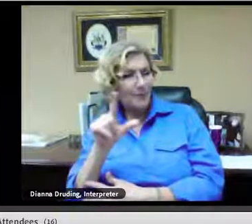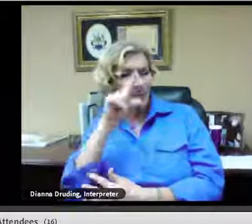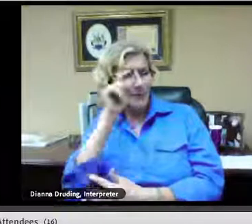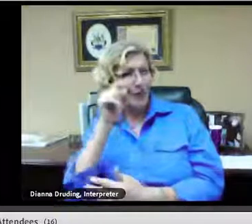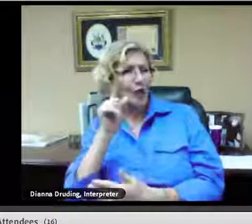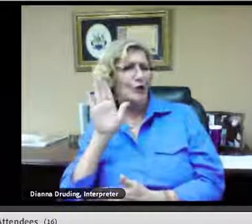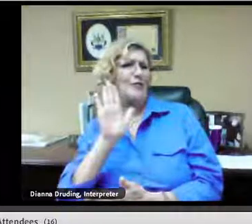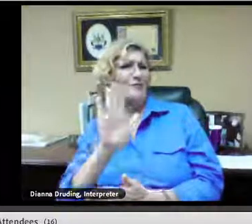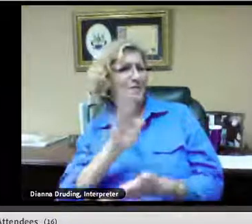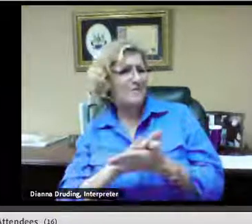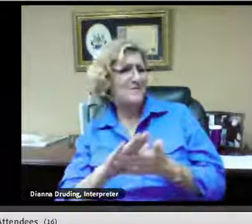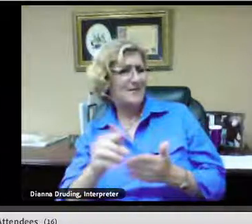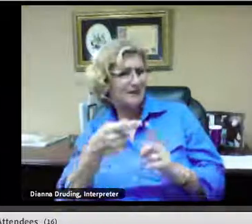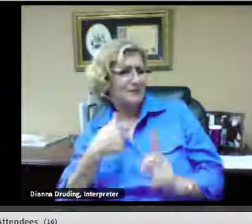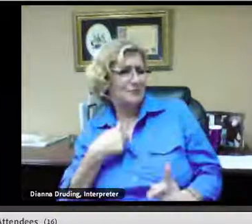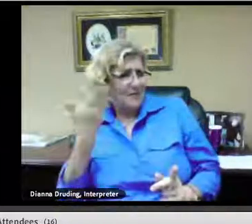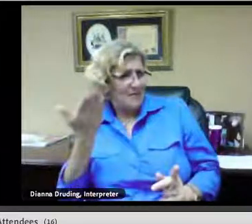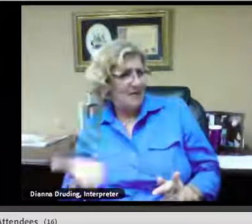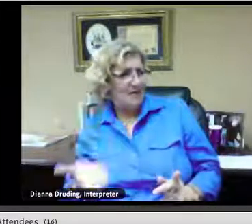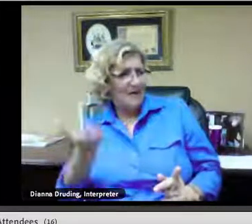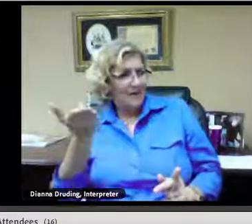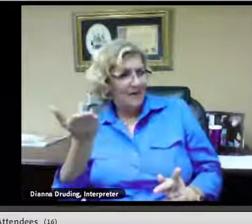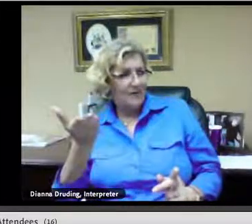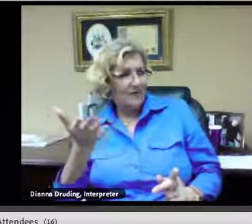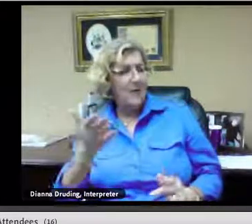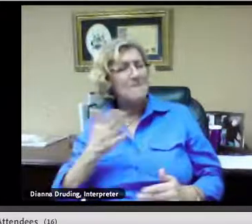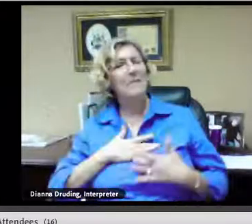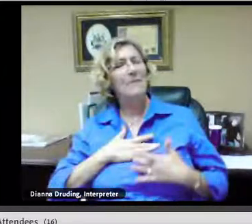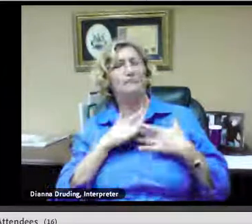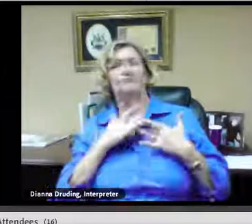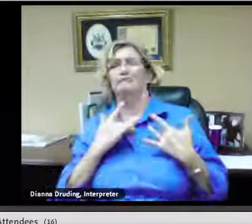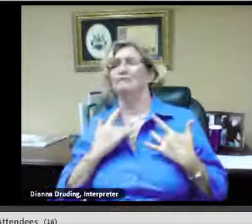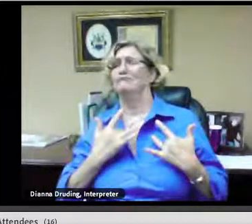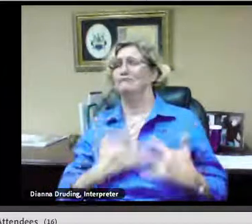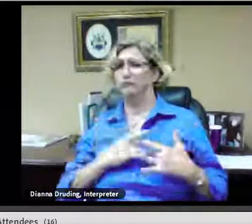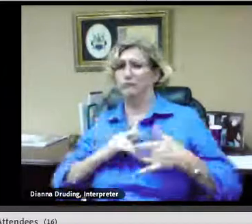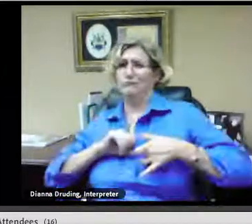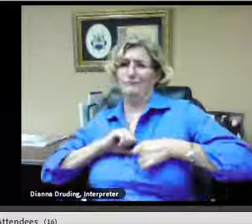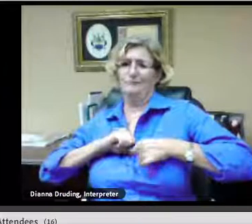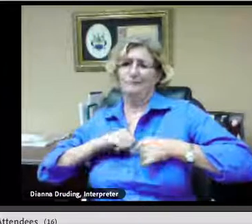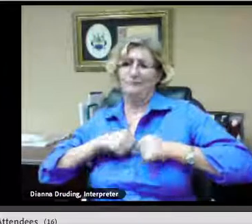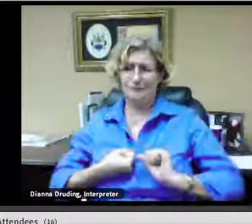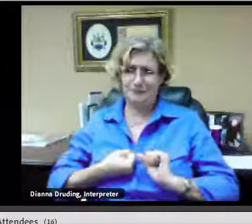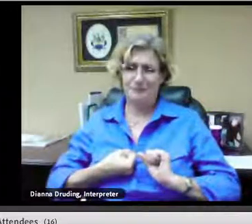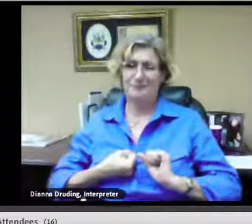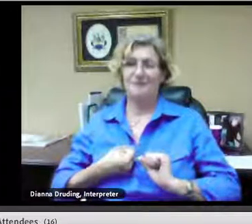And, I mean, my heart just kind of broke at that point where I'm thinking, you know, "It's just so simple."